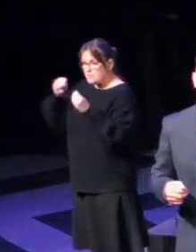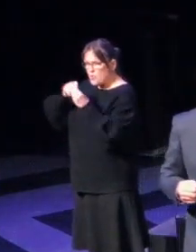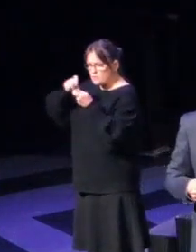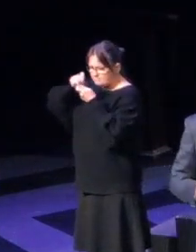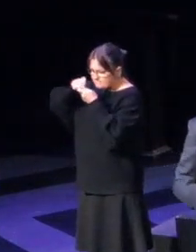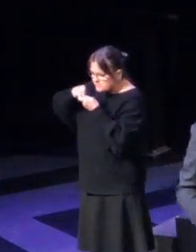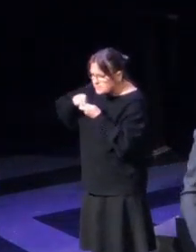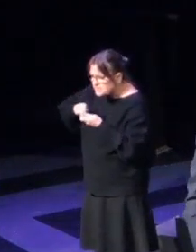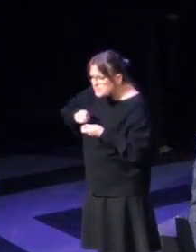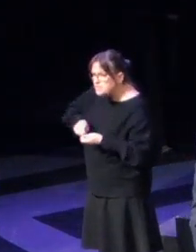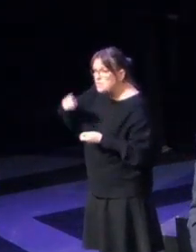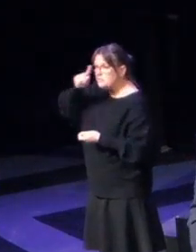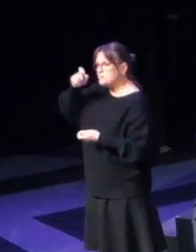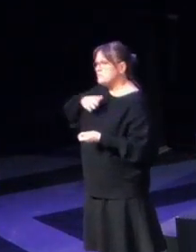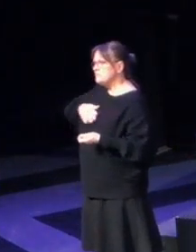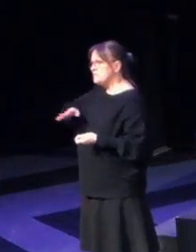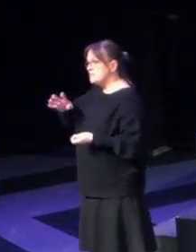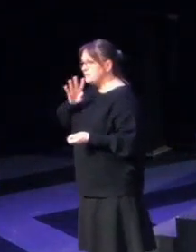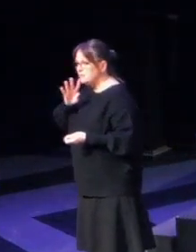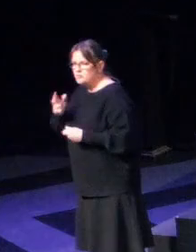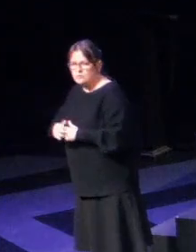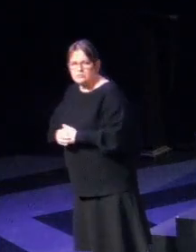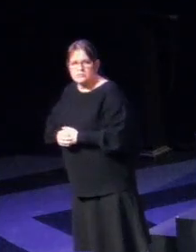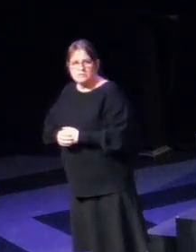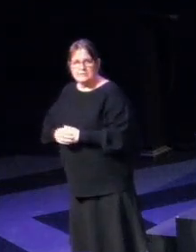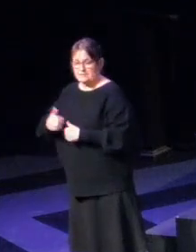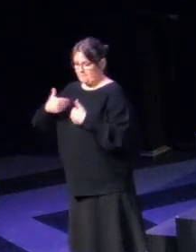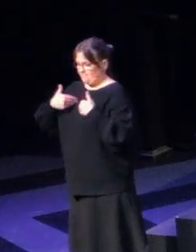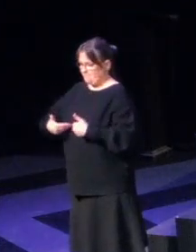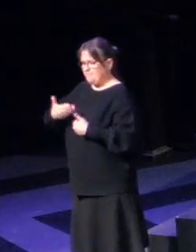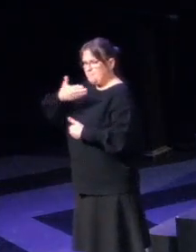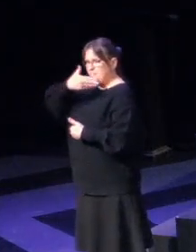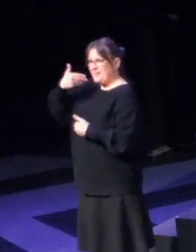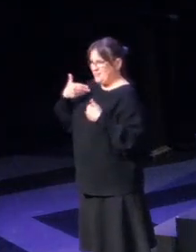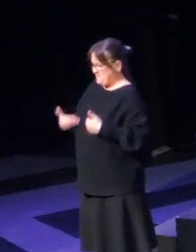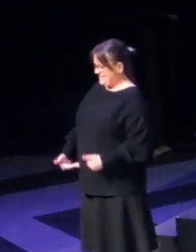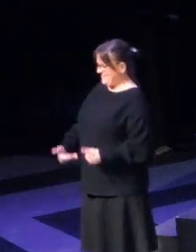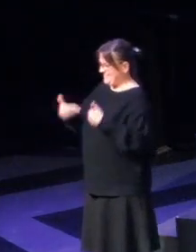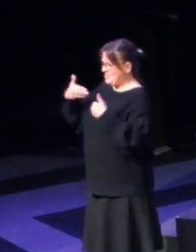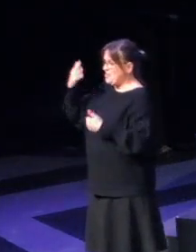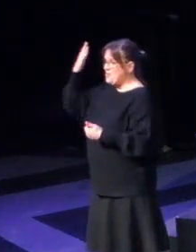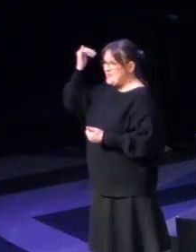because of my stutter, I am a better me because of my stutter.